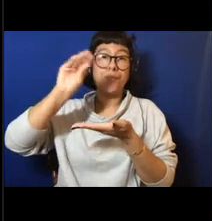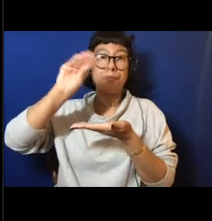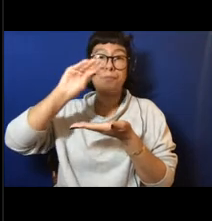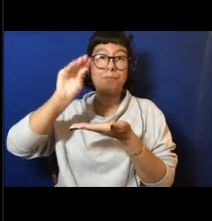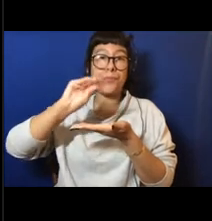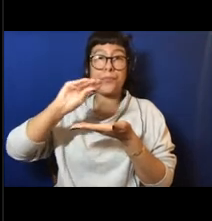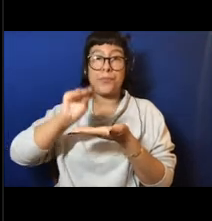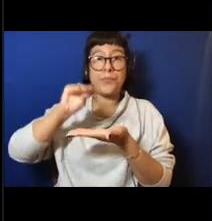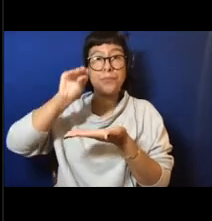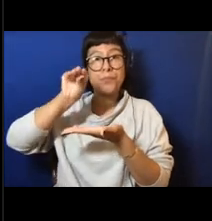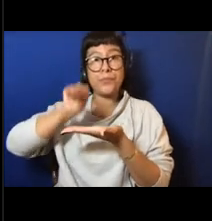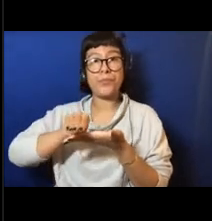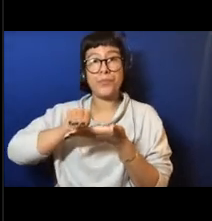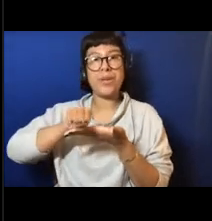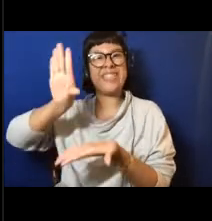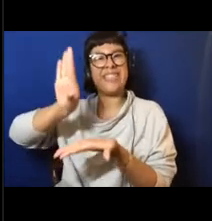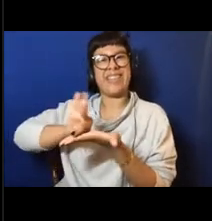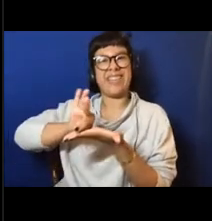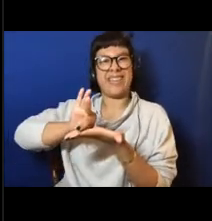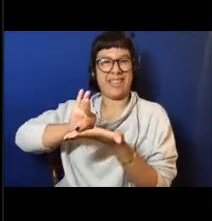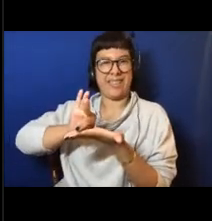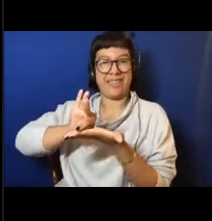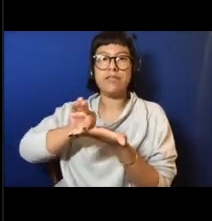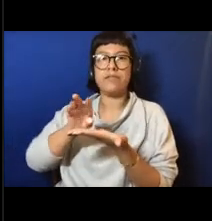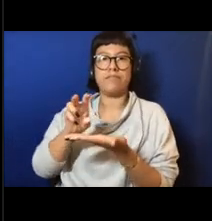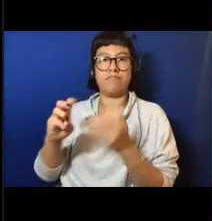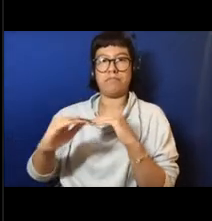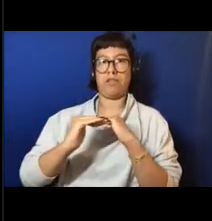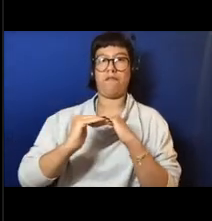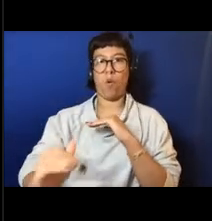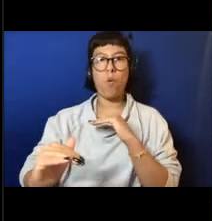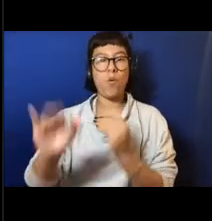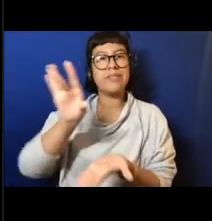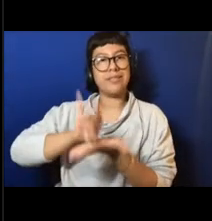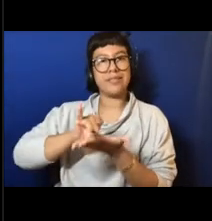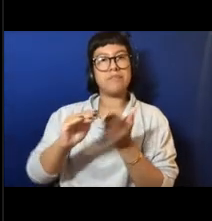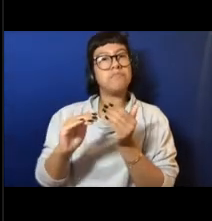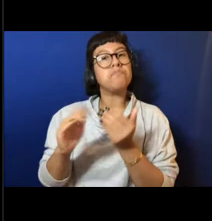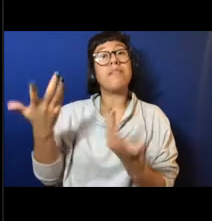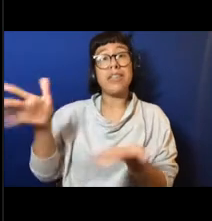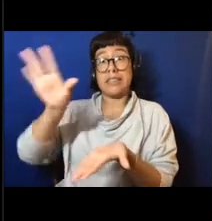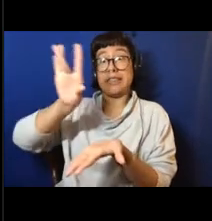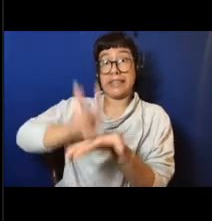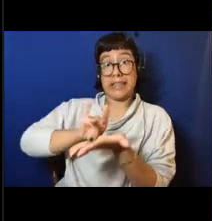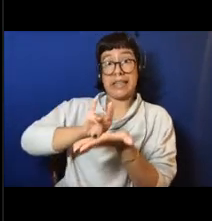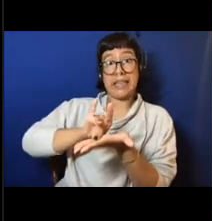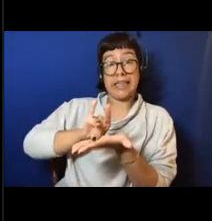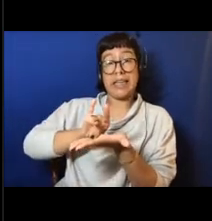or to other shells on the bottom of the ocean. And once they get attached to another oyster